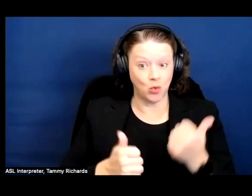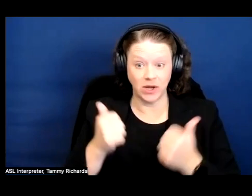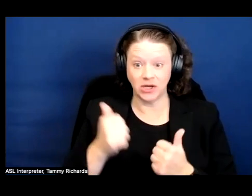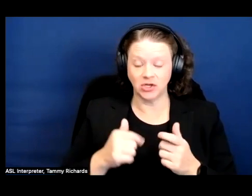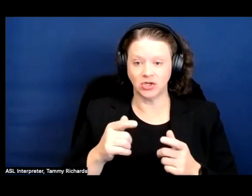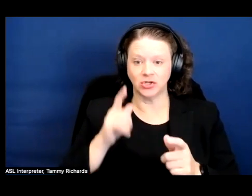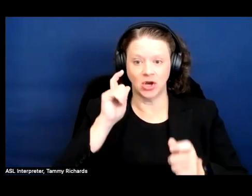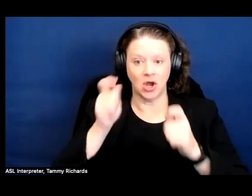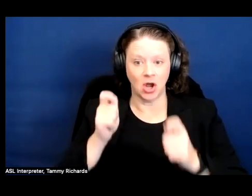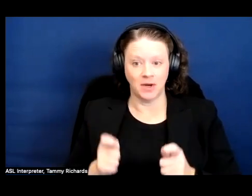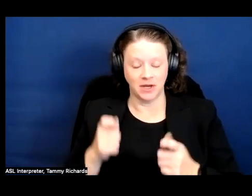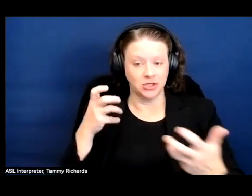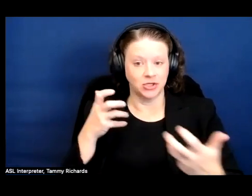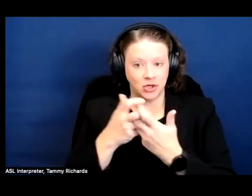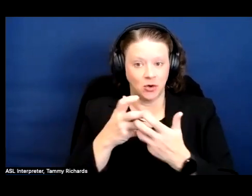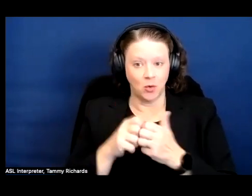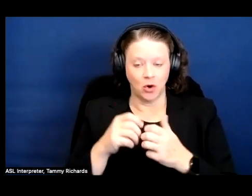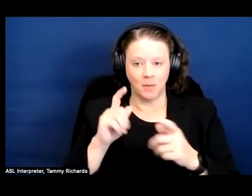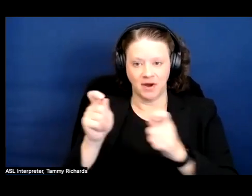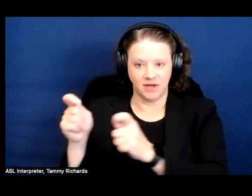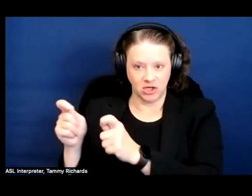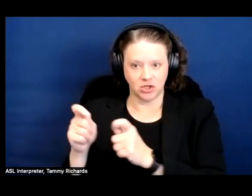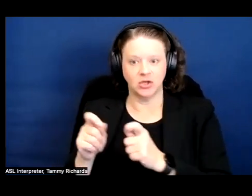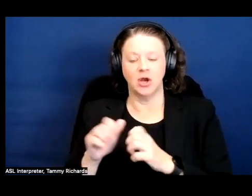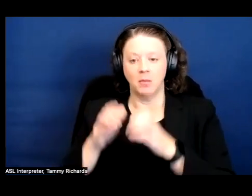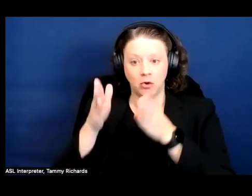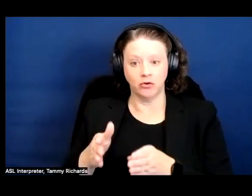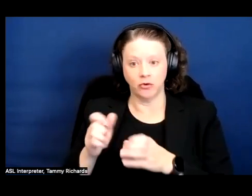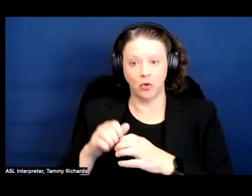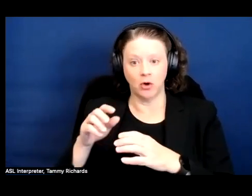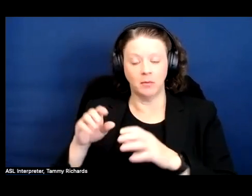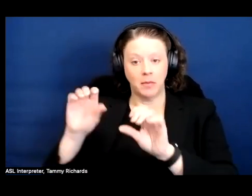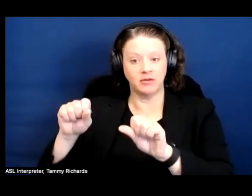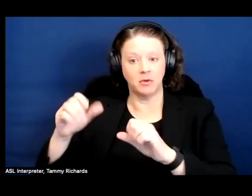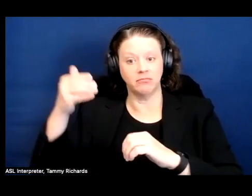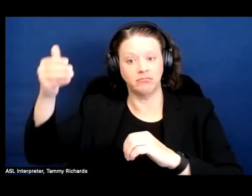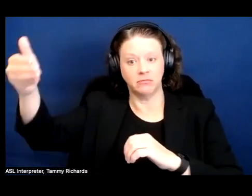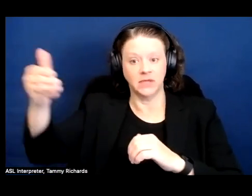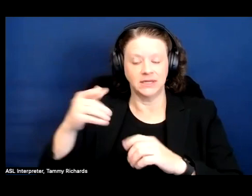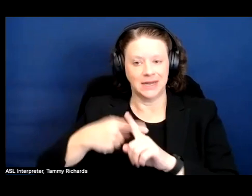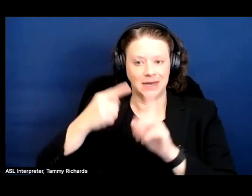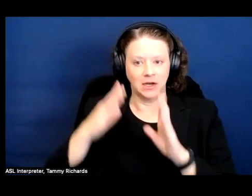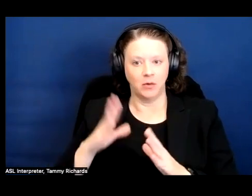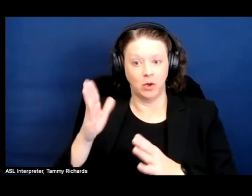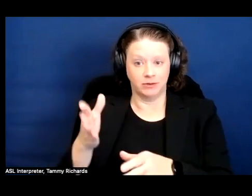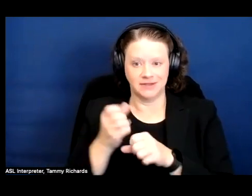Compare Rodriguez v. Morgan, which is a central district case where the courts held consistent